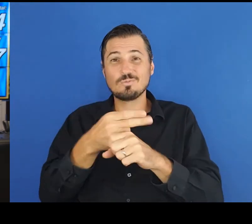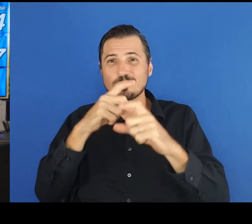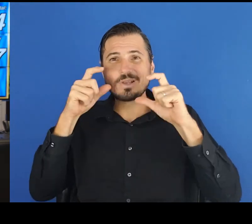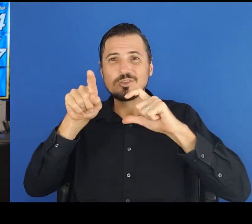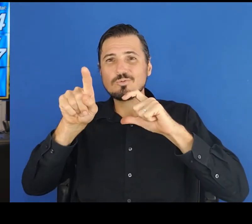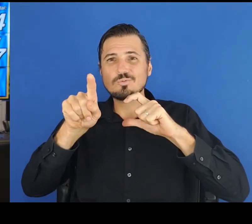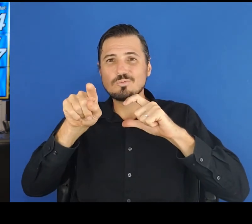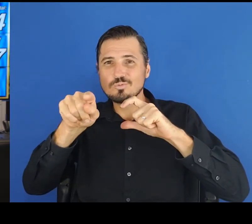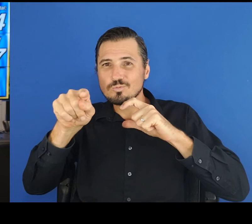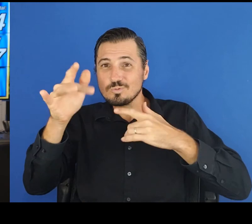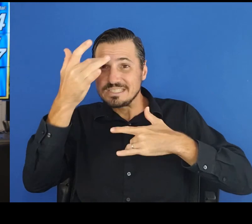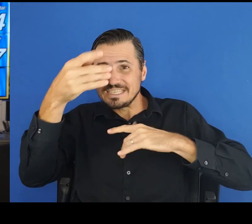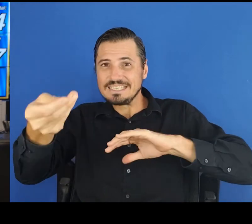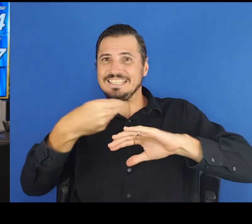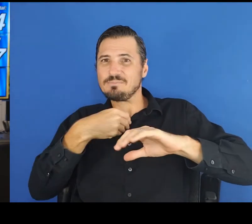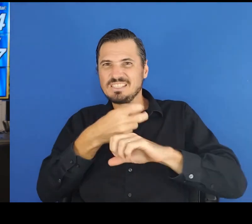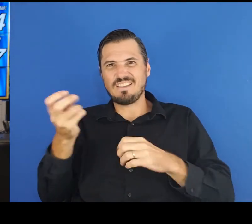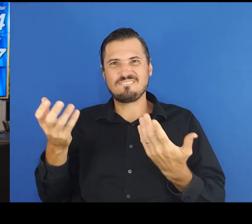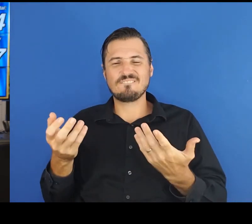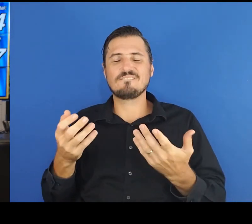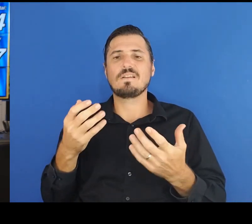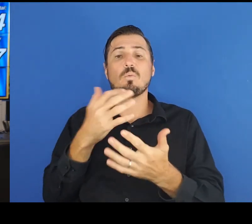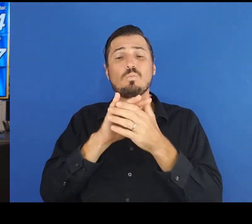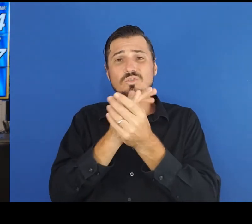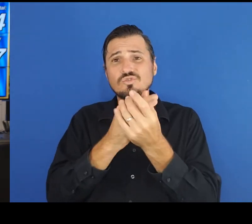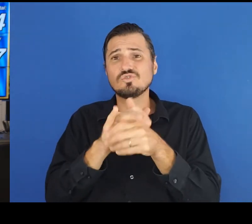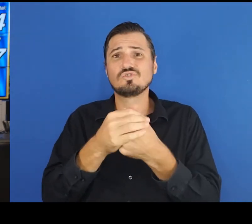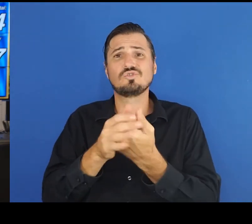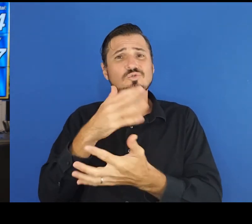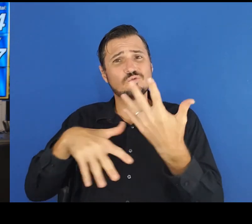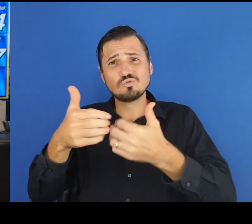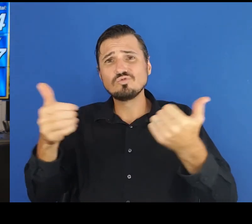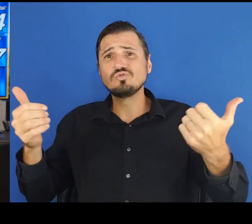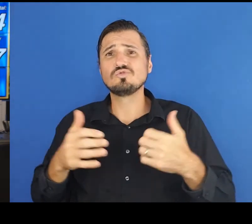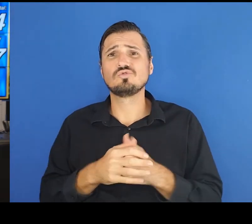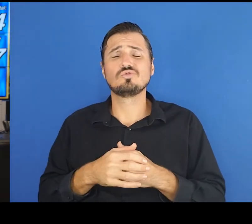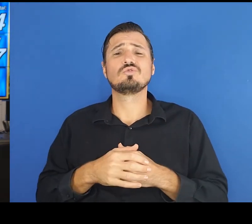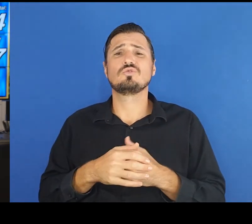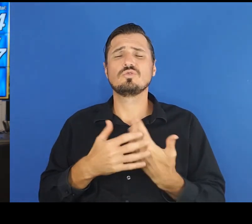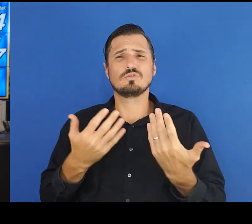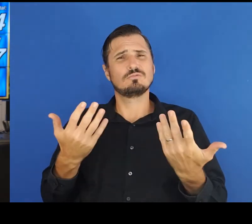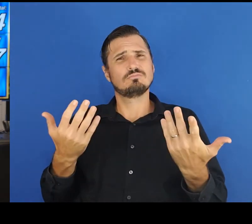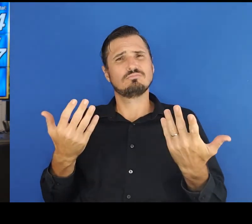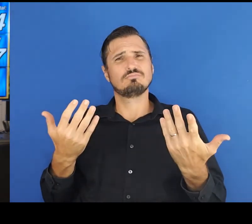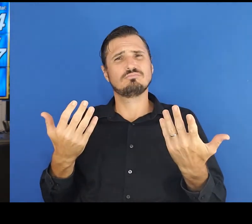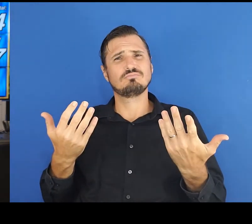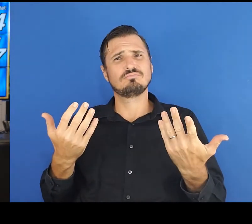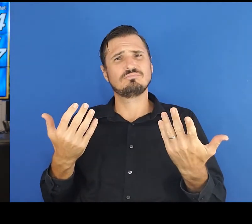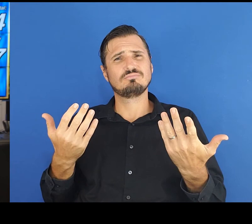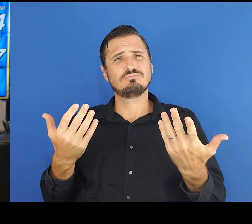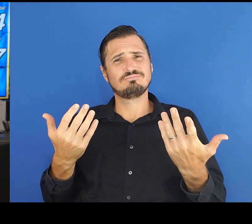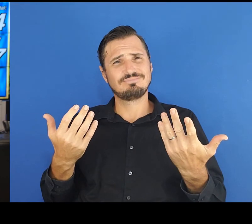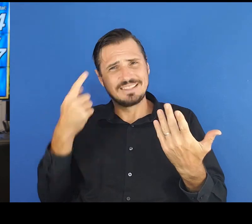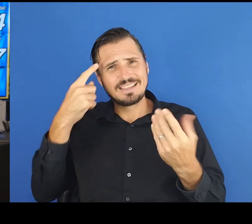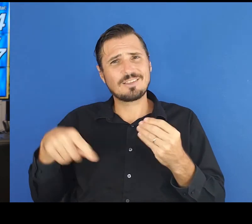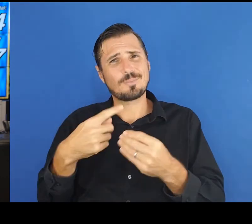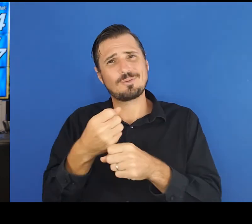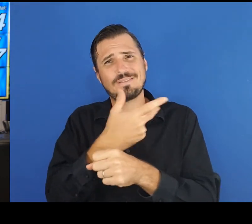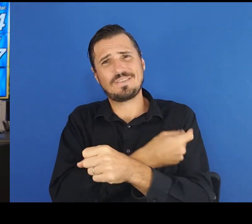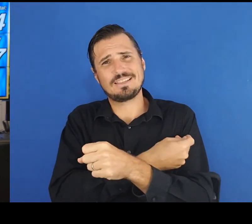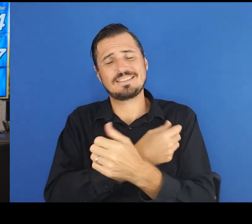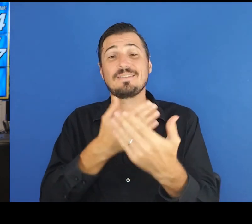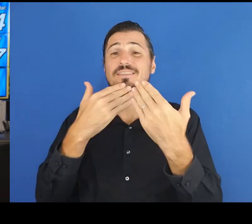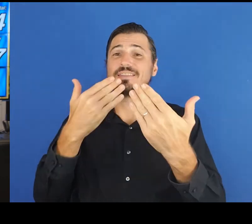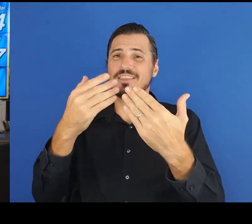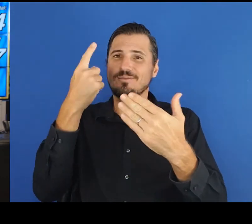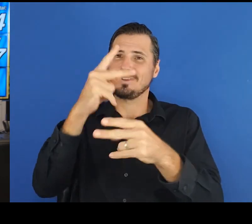Wash your hands, keep your distance, avoid gatherings and of course, consider getting a vaccine. Mahalo for helping to keep Kaua‘i safe!